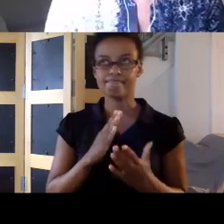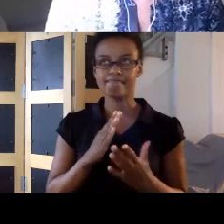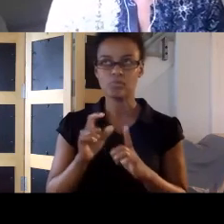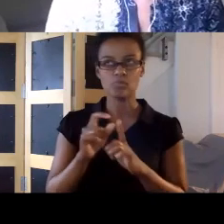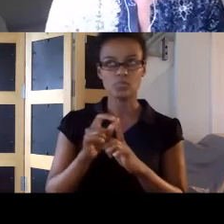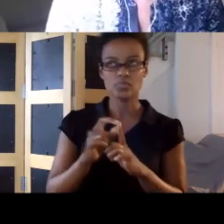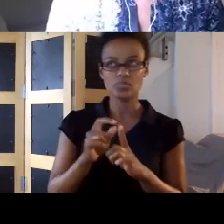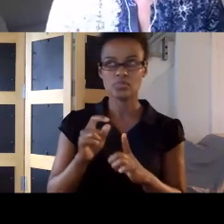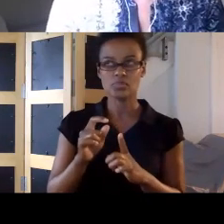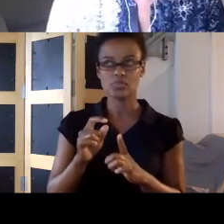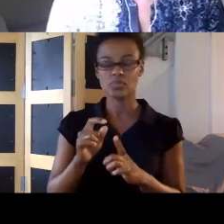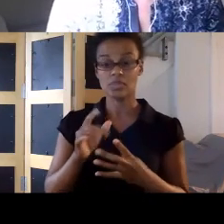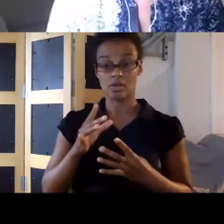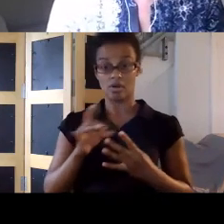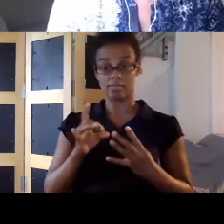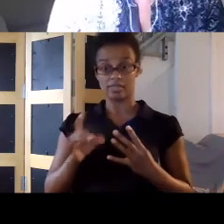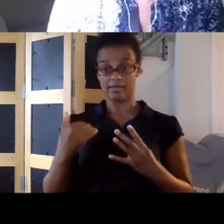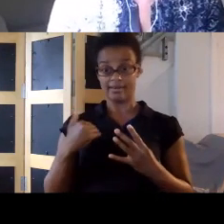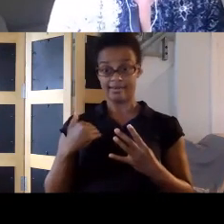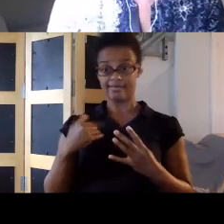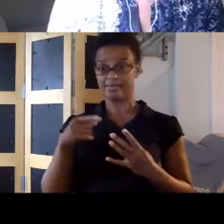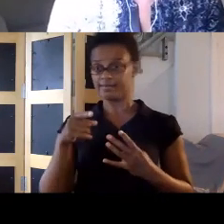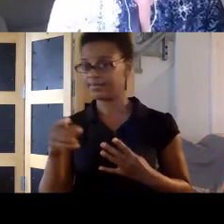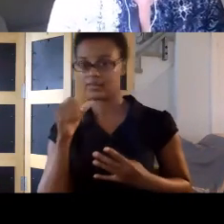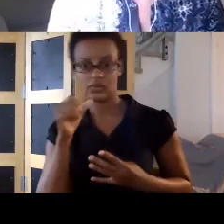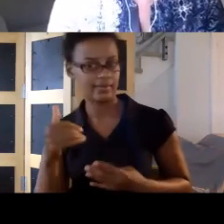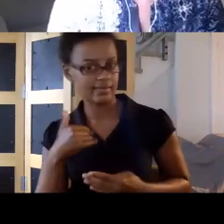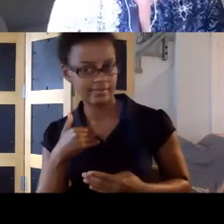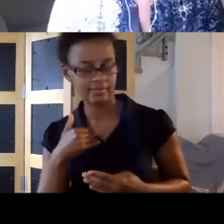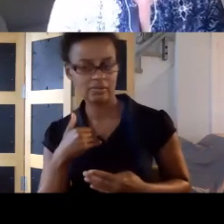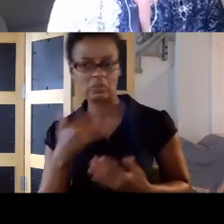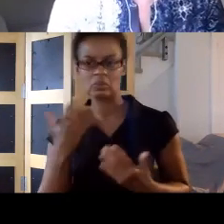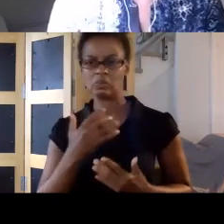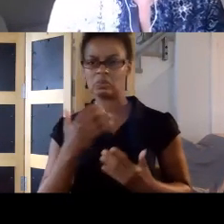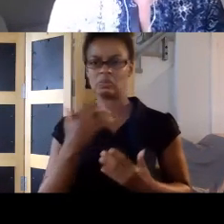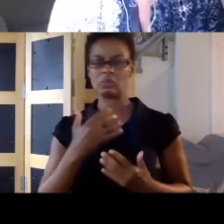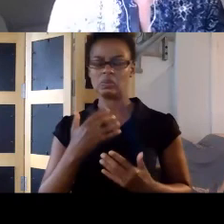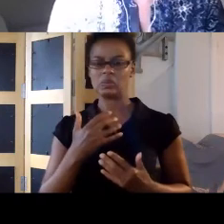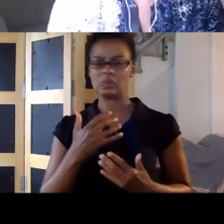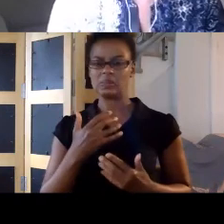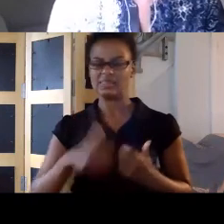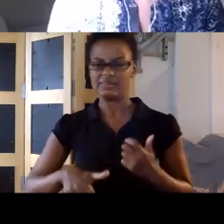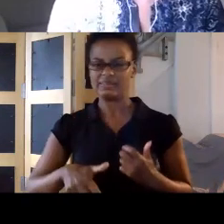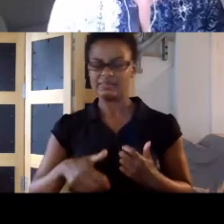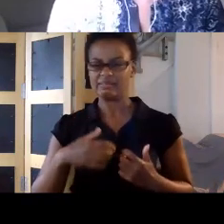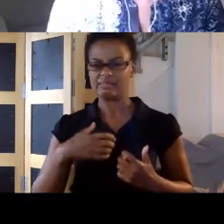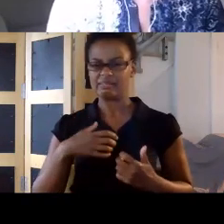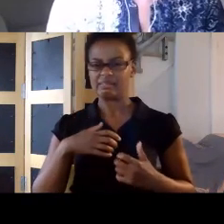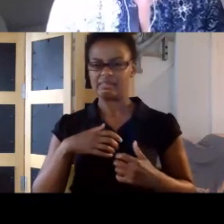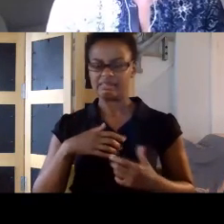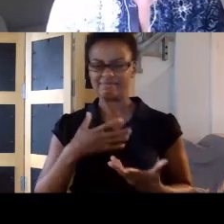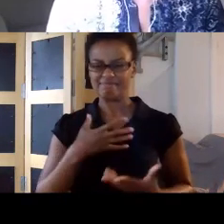I live with, is really hard. And so for those of you who do live in a dominant culture,